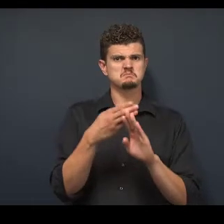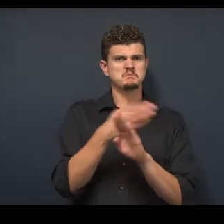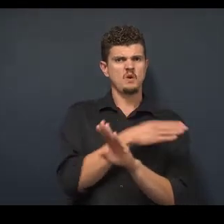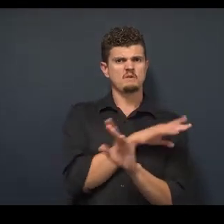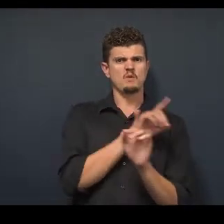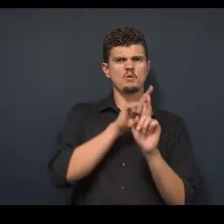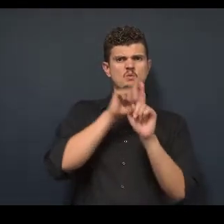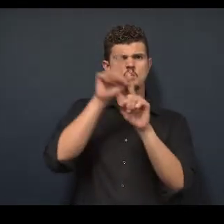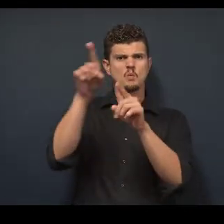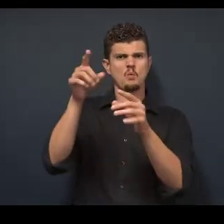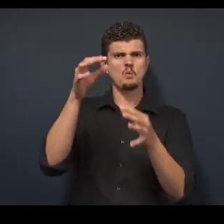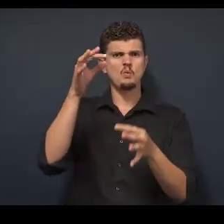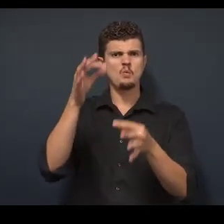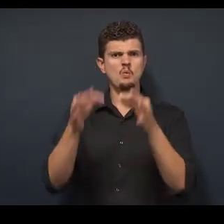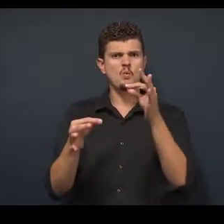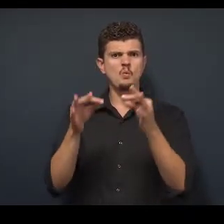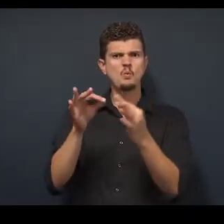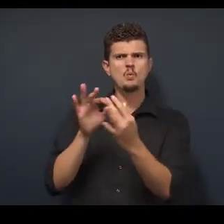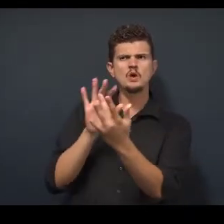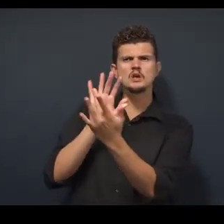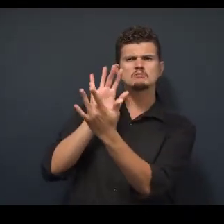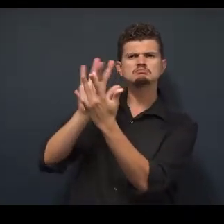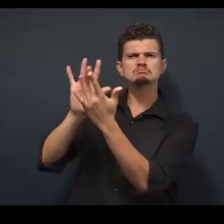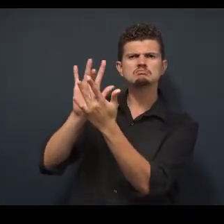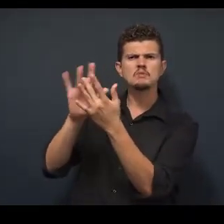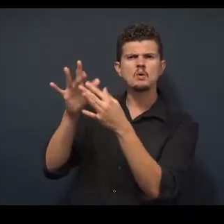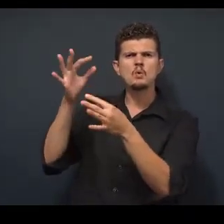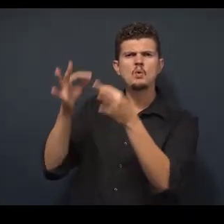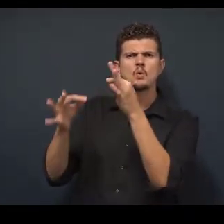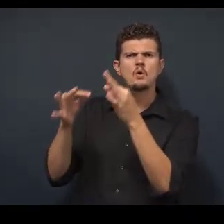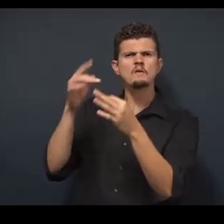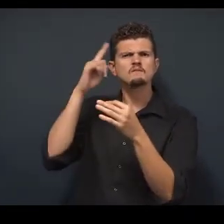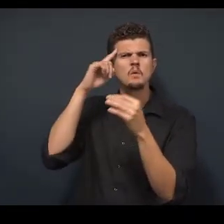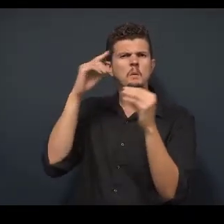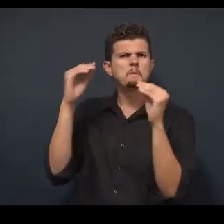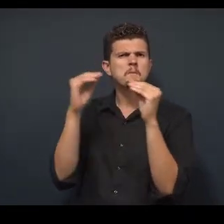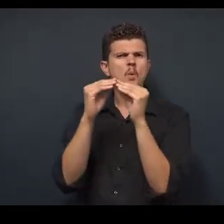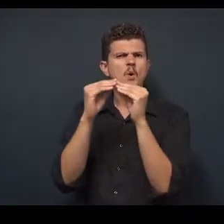To determine whether you need to request an accommodation, you may want to find out the following information